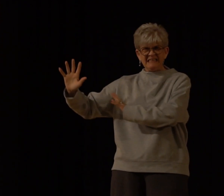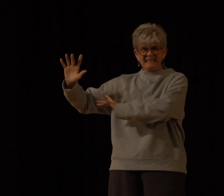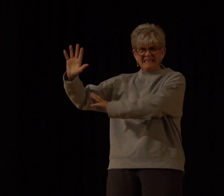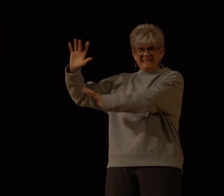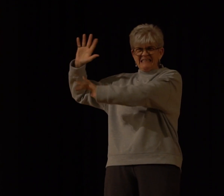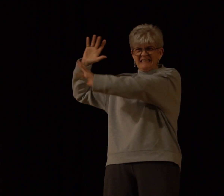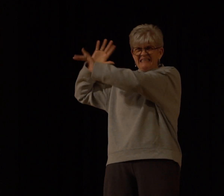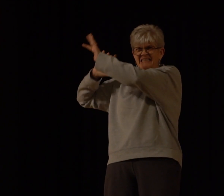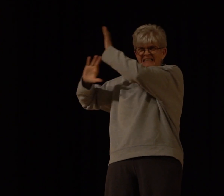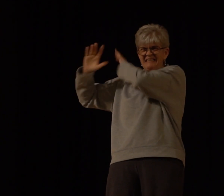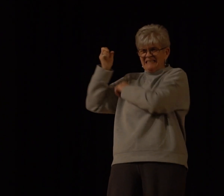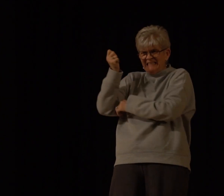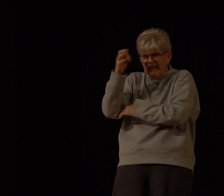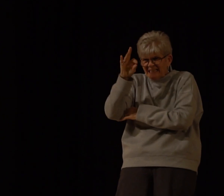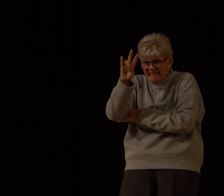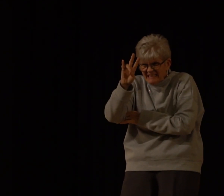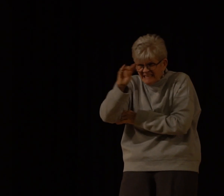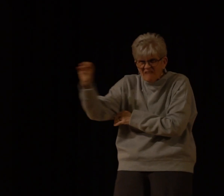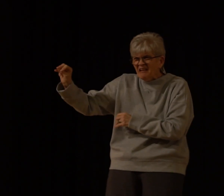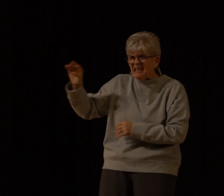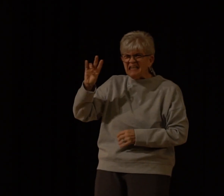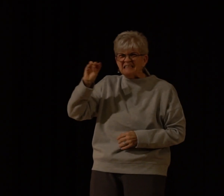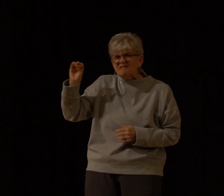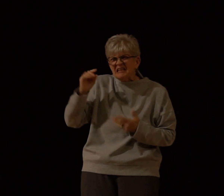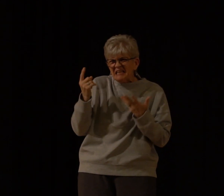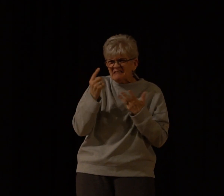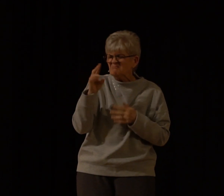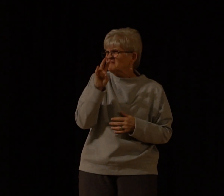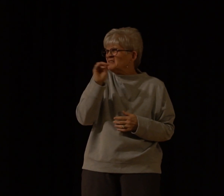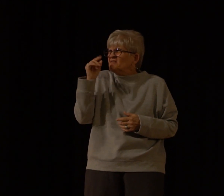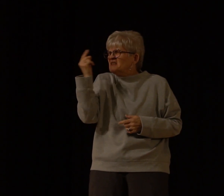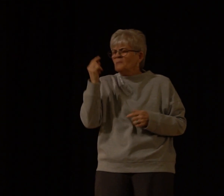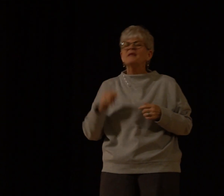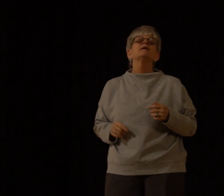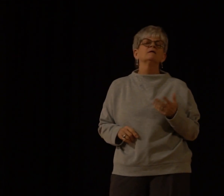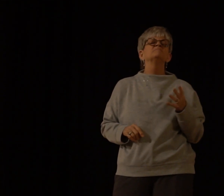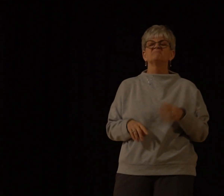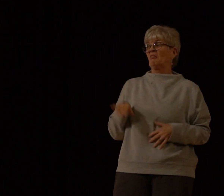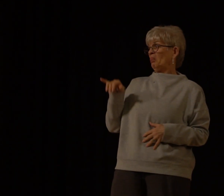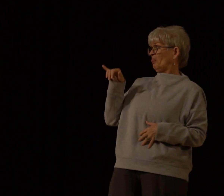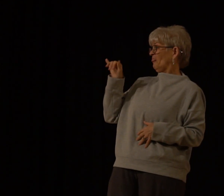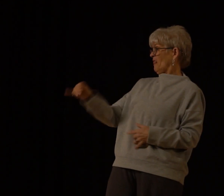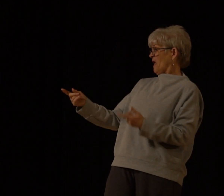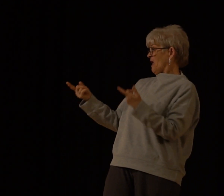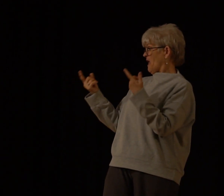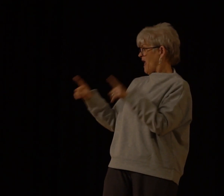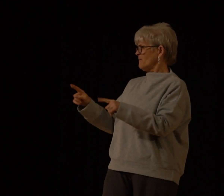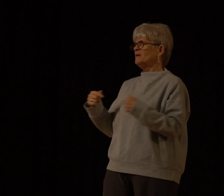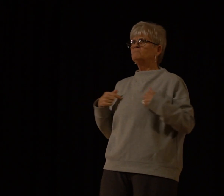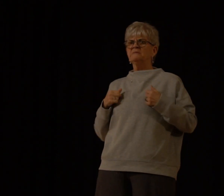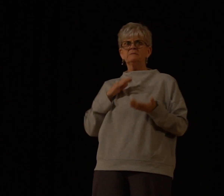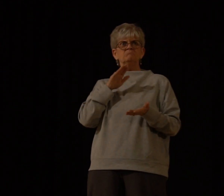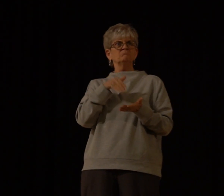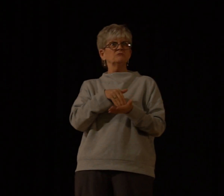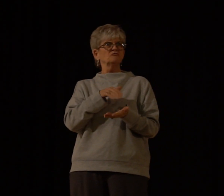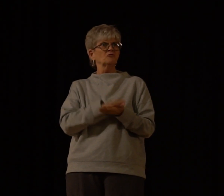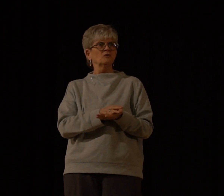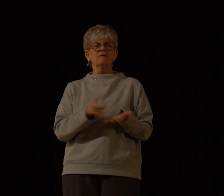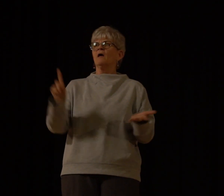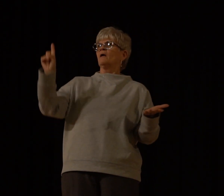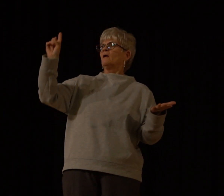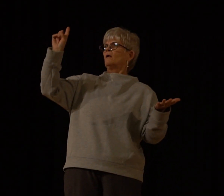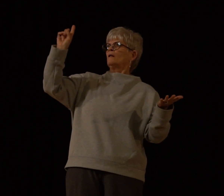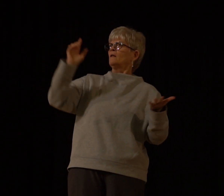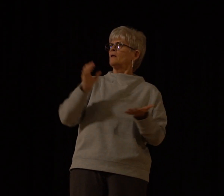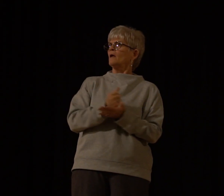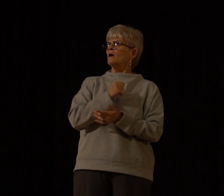Public Law 94141, that happened in the 70s, 1970-something. I was in Middle